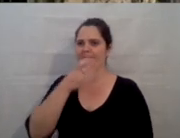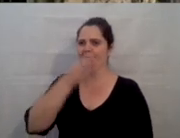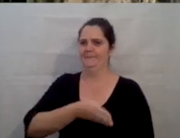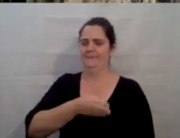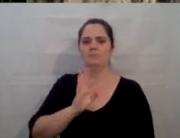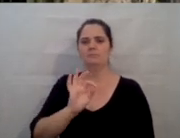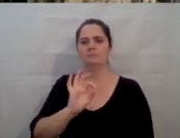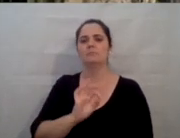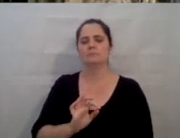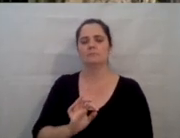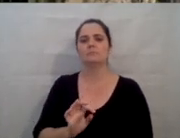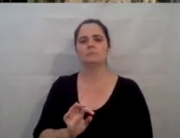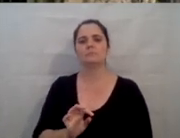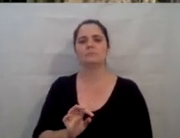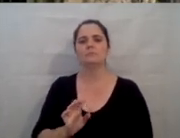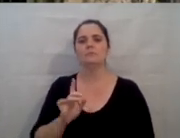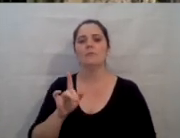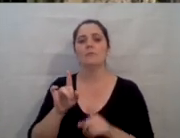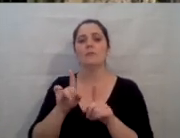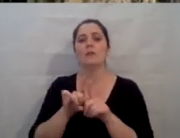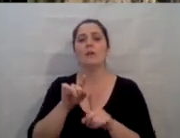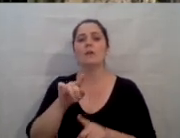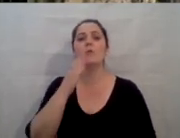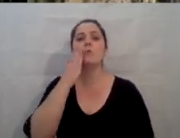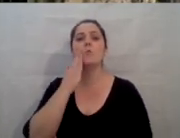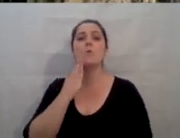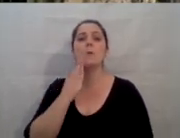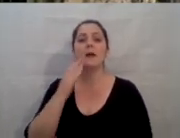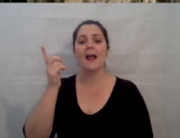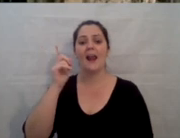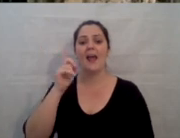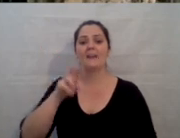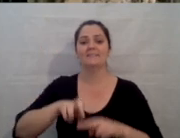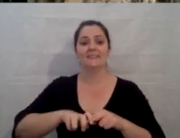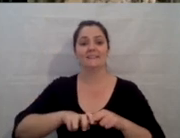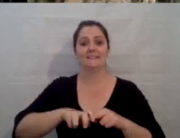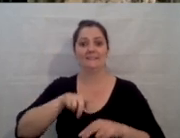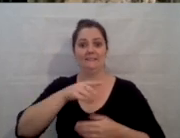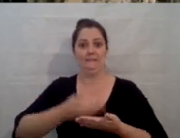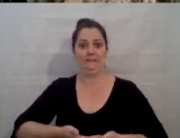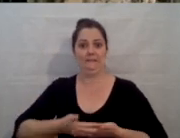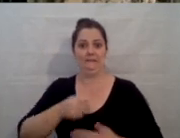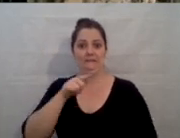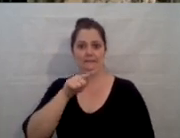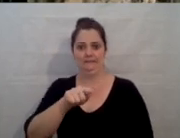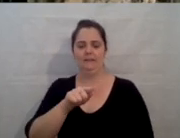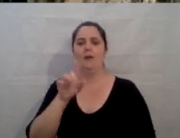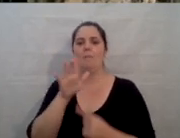When you look at Rachel leaning like she is and sitting like she is, doing a seated pose – this is where your sighting comes in.